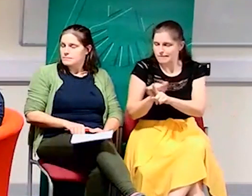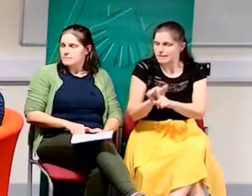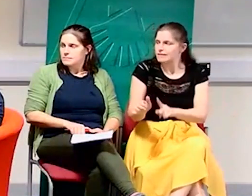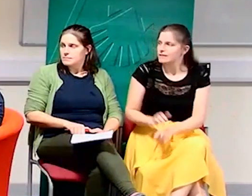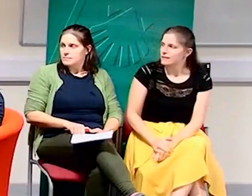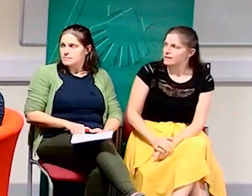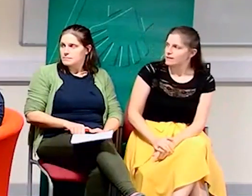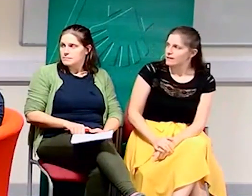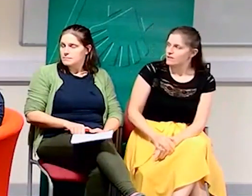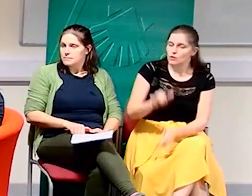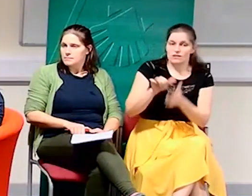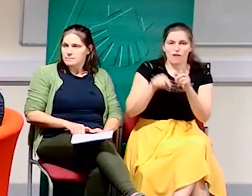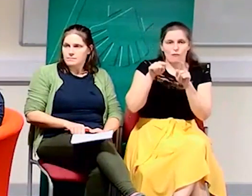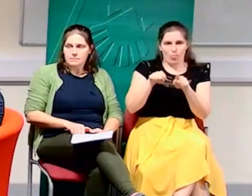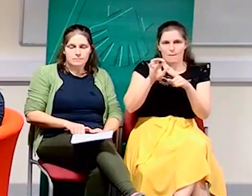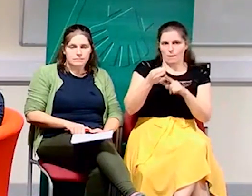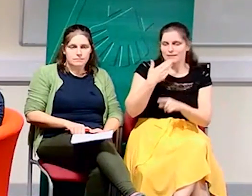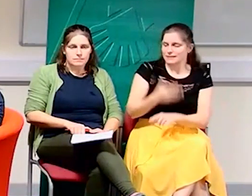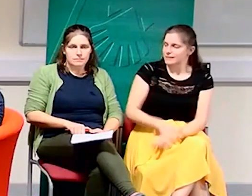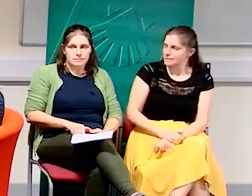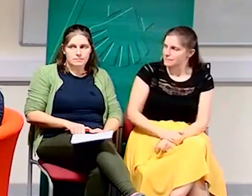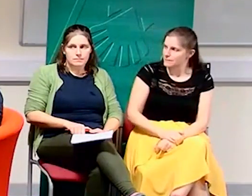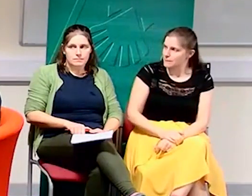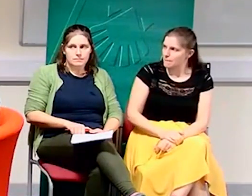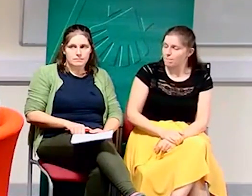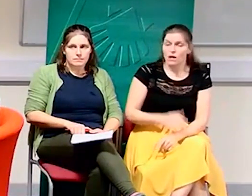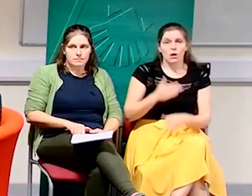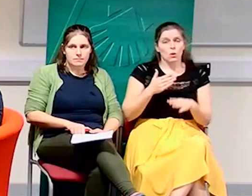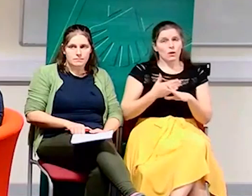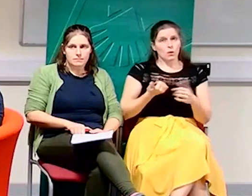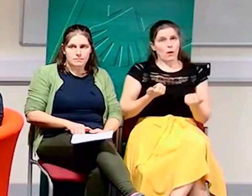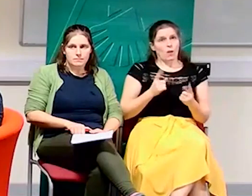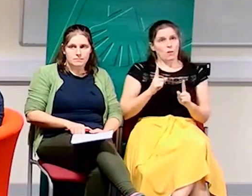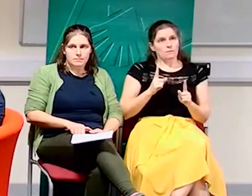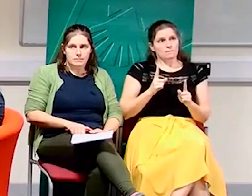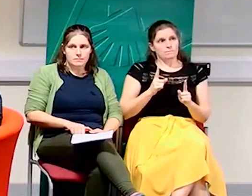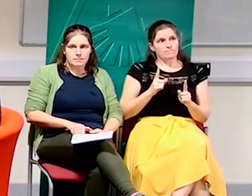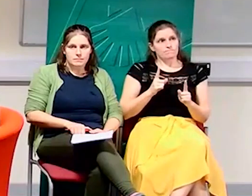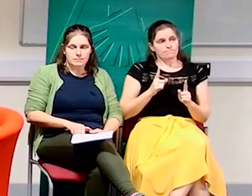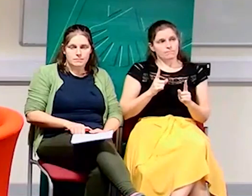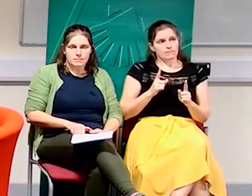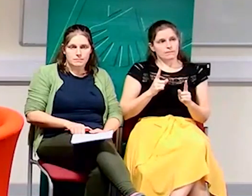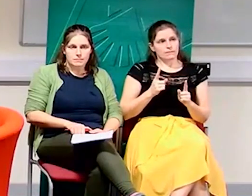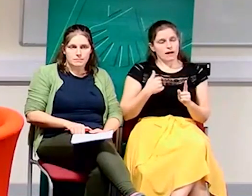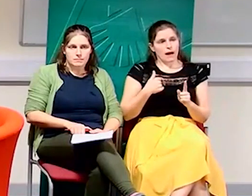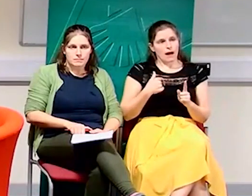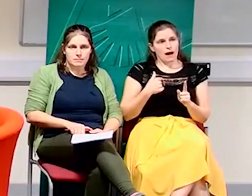what role they might play I think what's working well is my understanding as I've only been in the